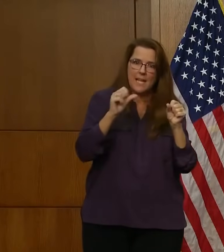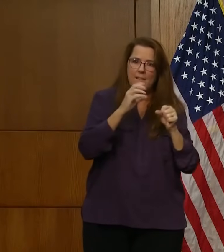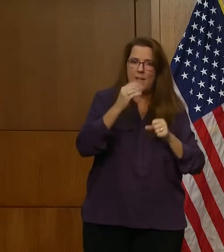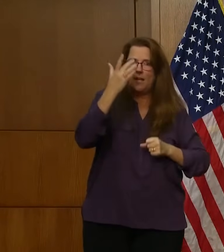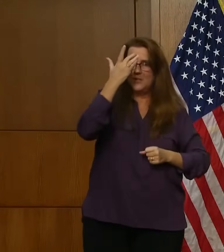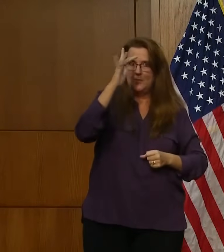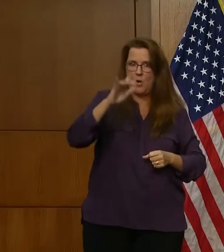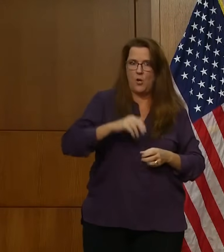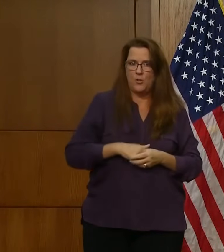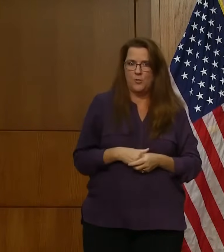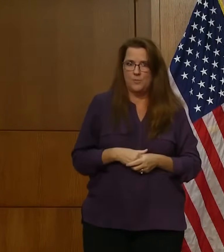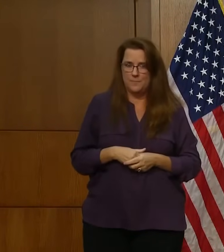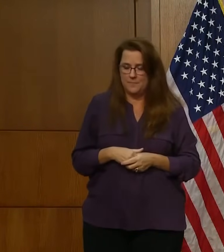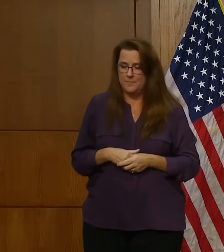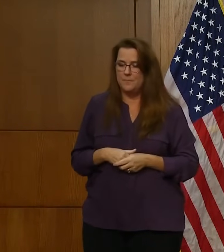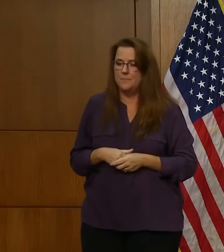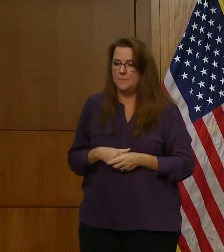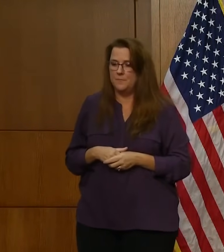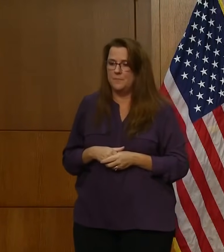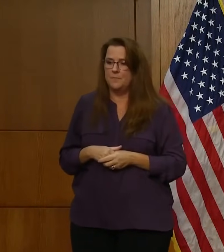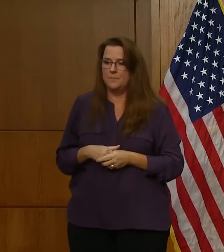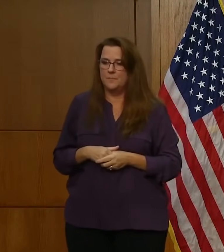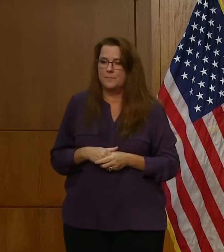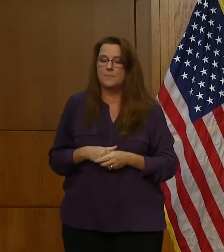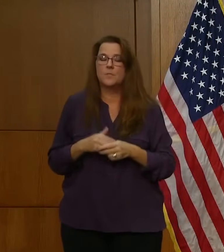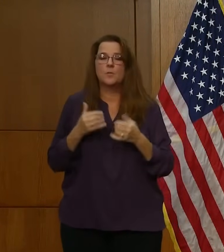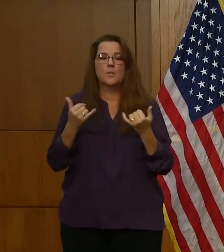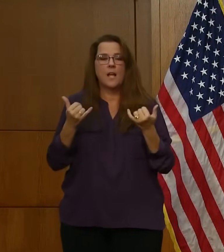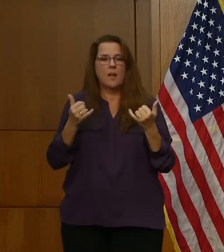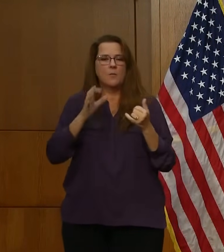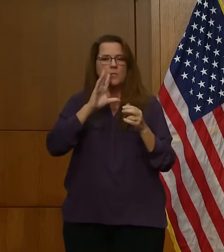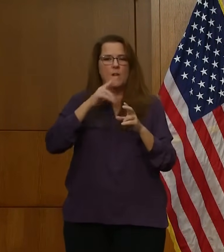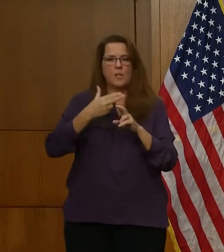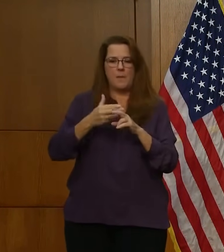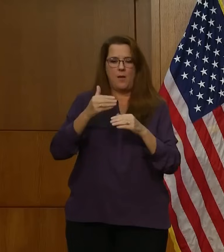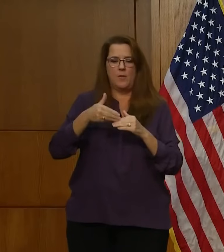SMART. WE HAD TO KEEP BEING